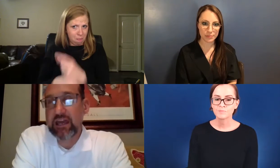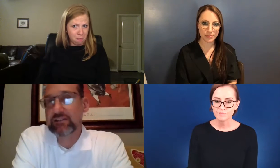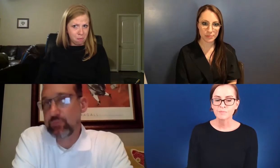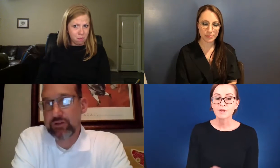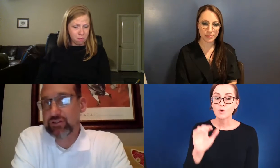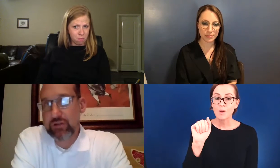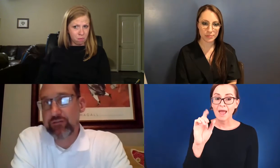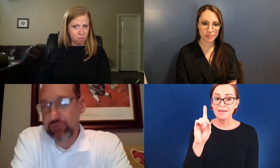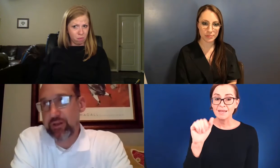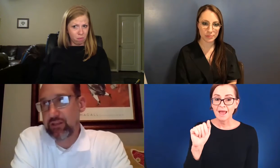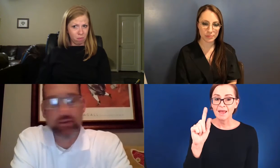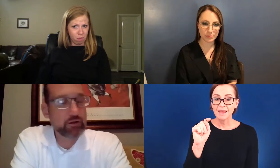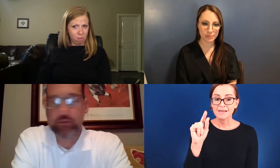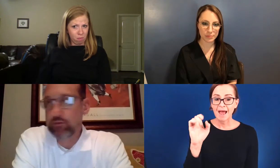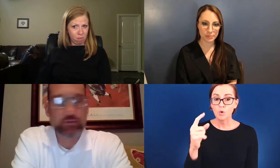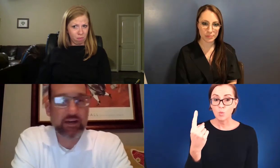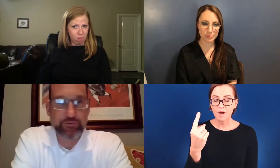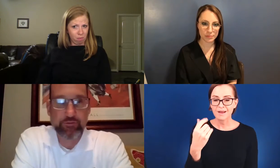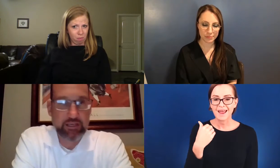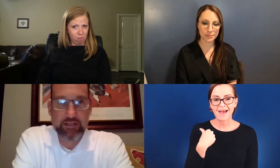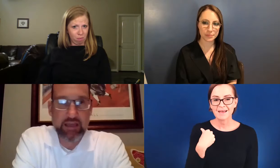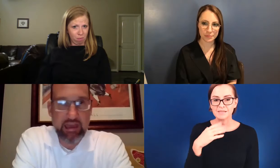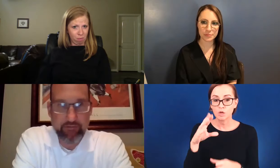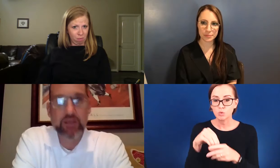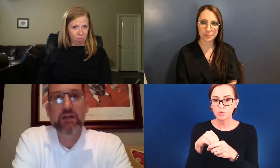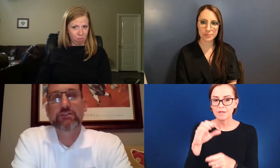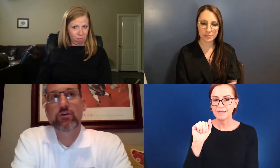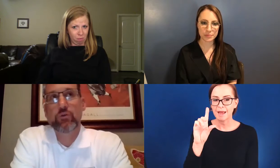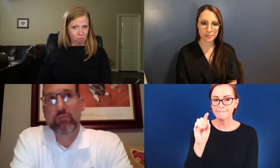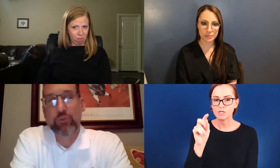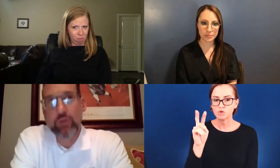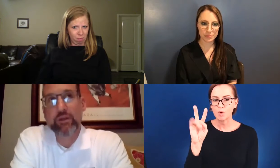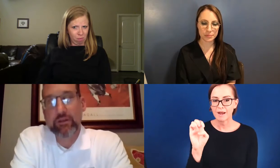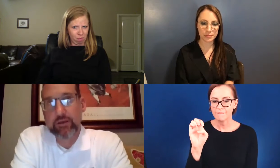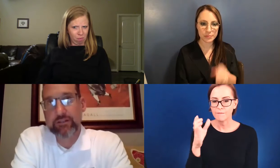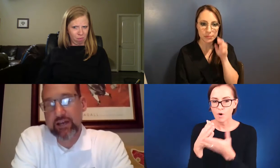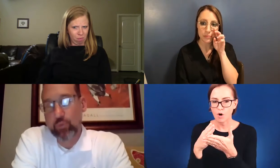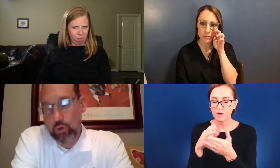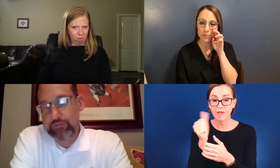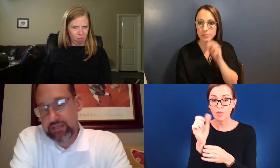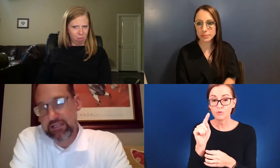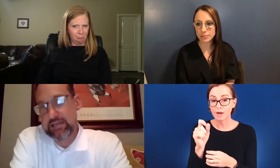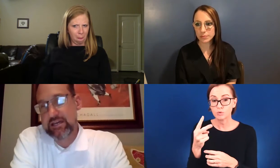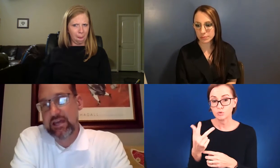has an administrative remedy that non of the other titles of the ADA have. So, employment is title one of the ADA,